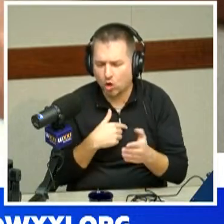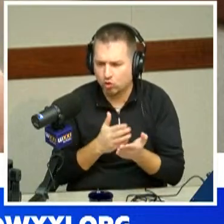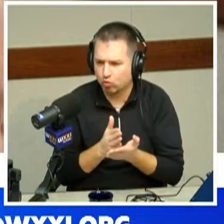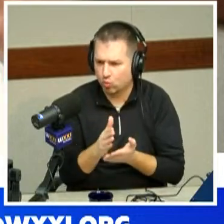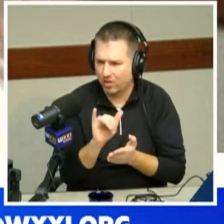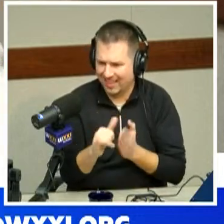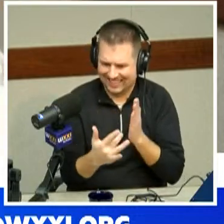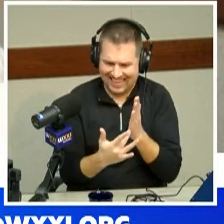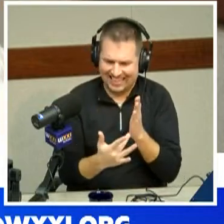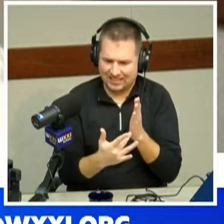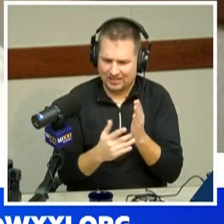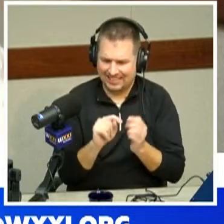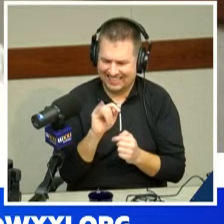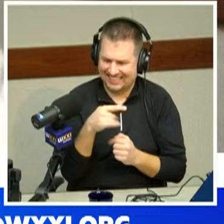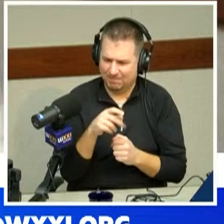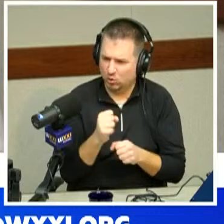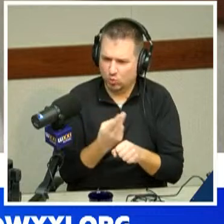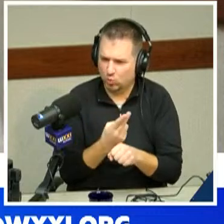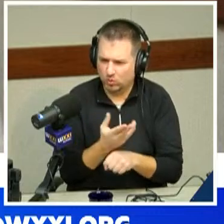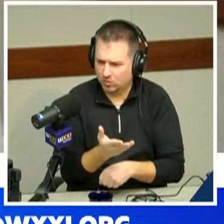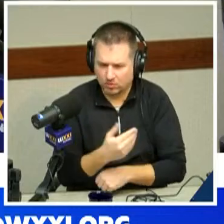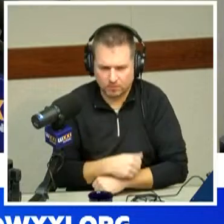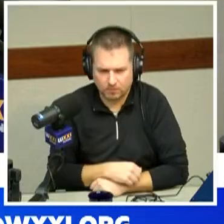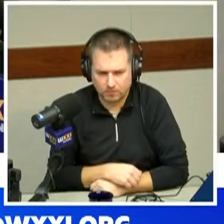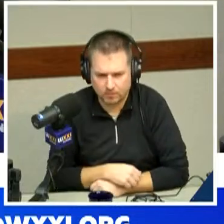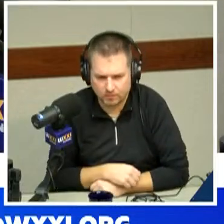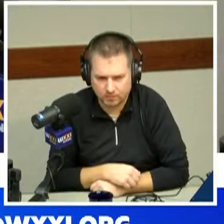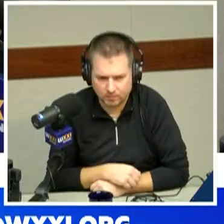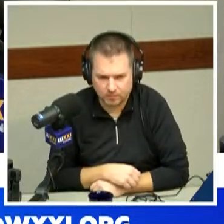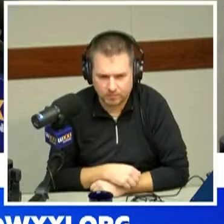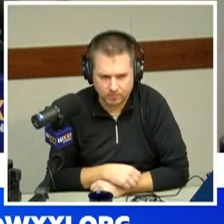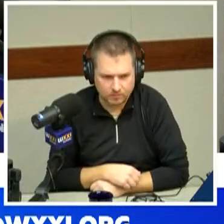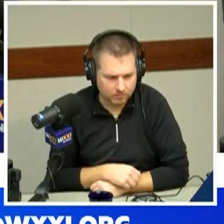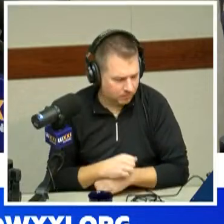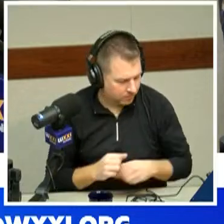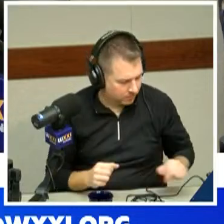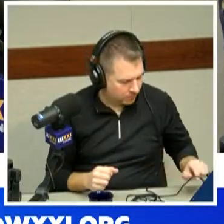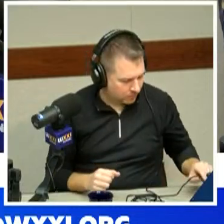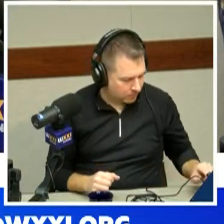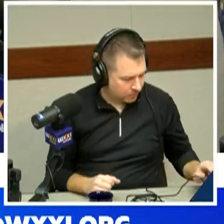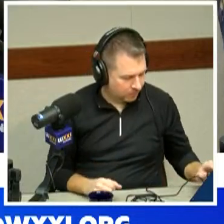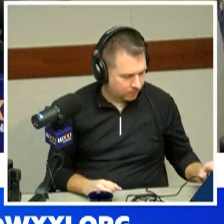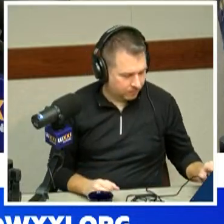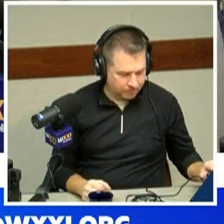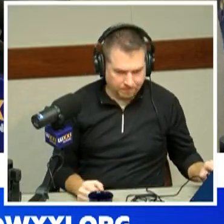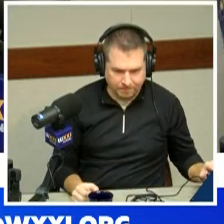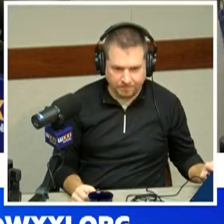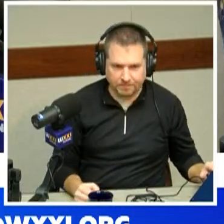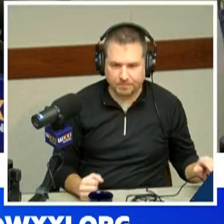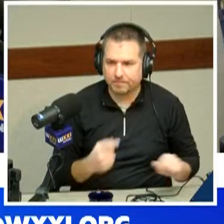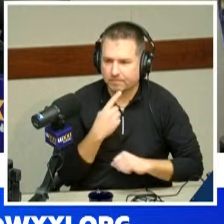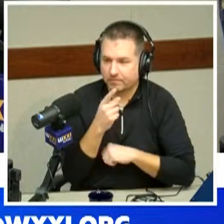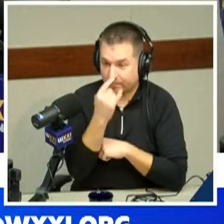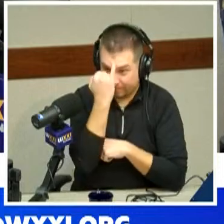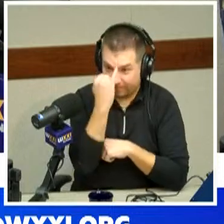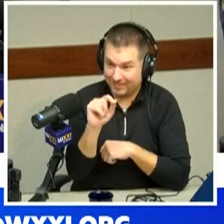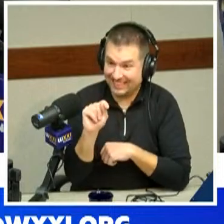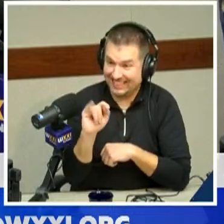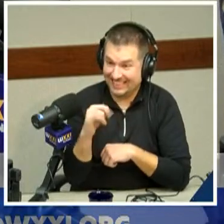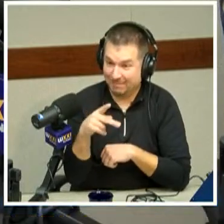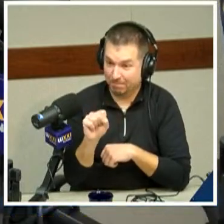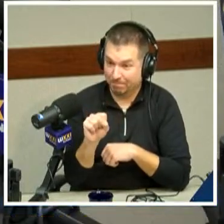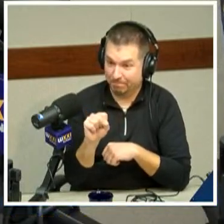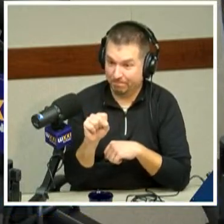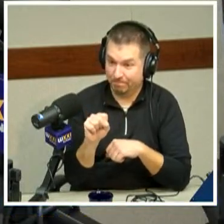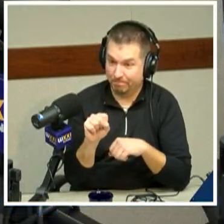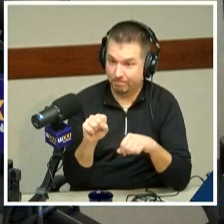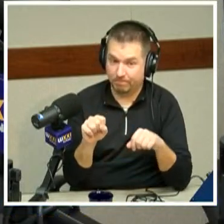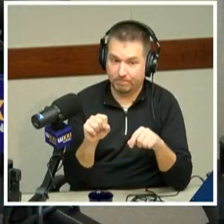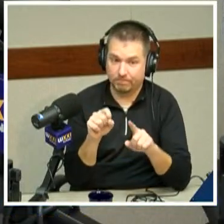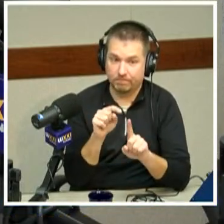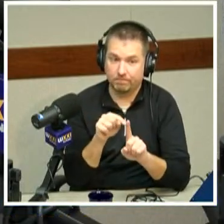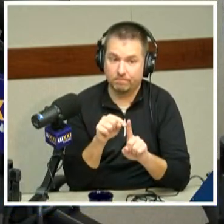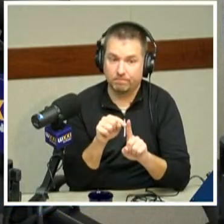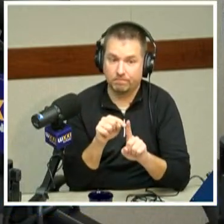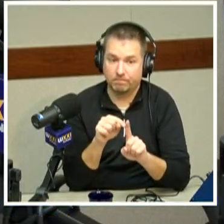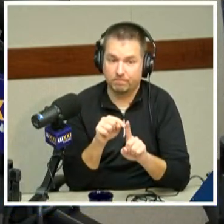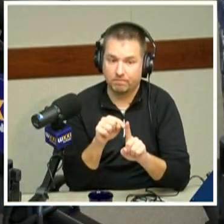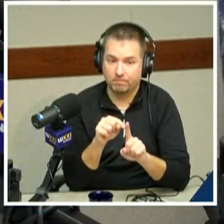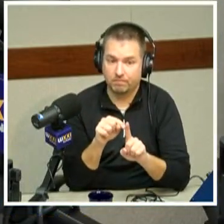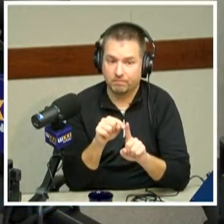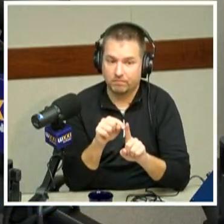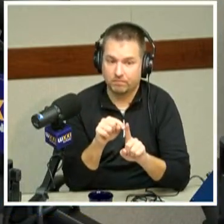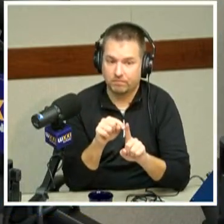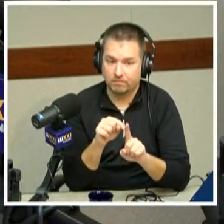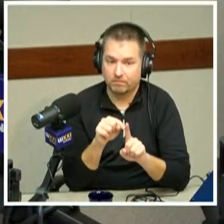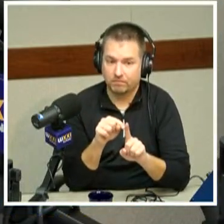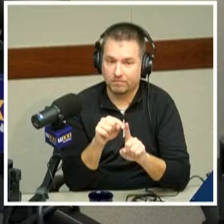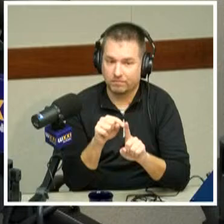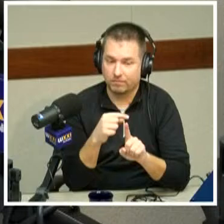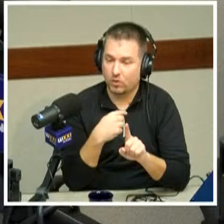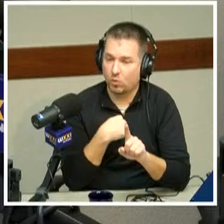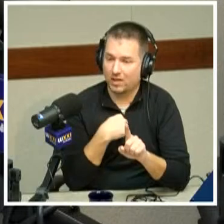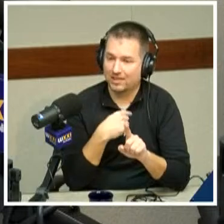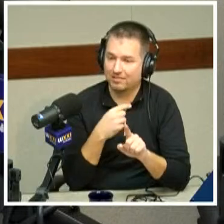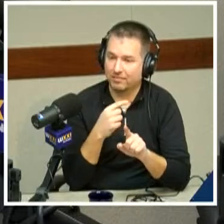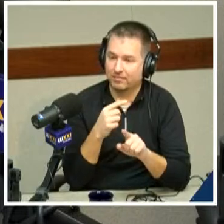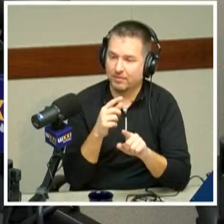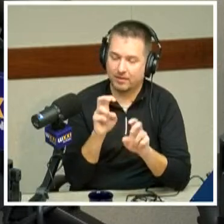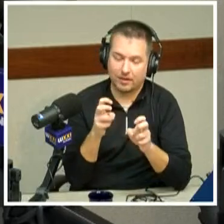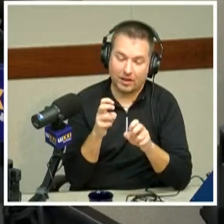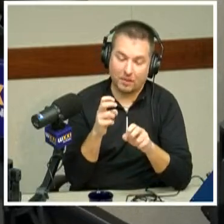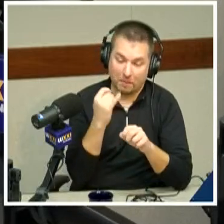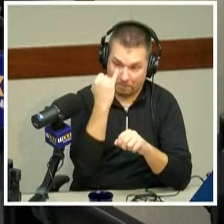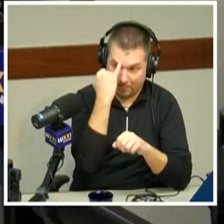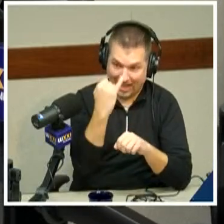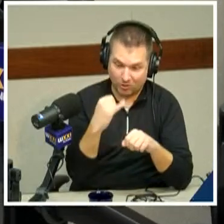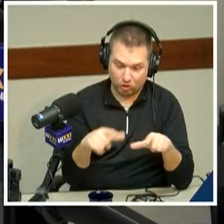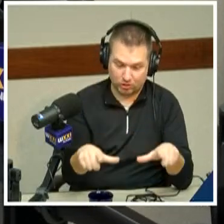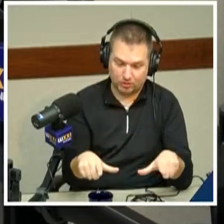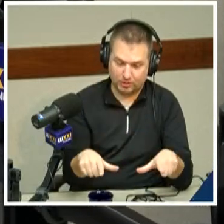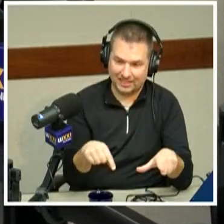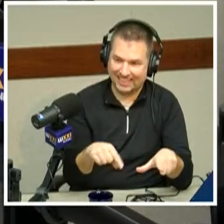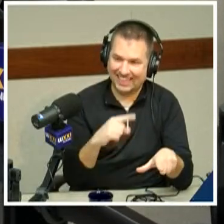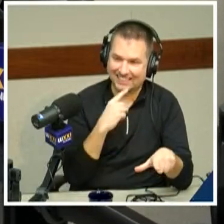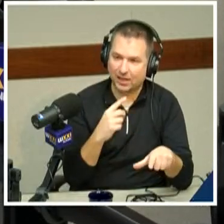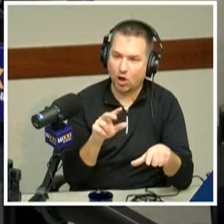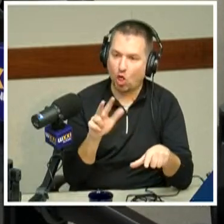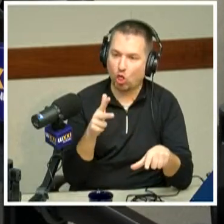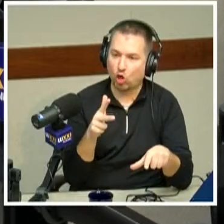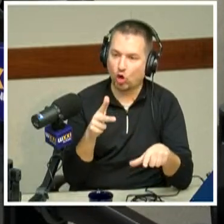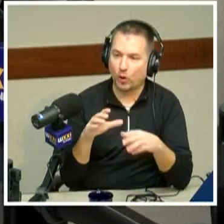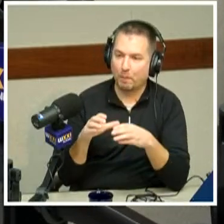tips uses yeah so you can imagine tips as a um a third party Observer so it has a webcam it has a